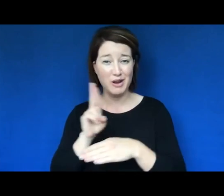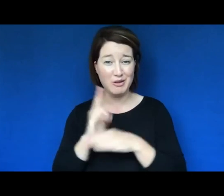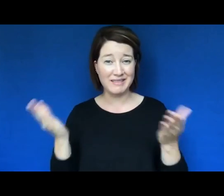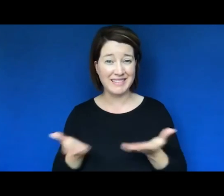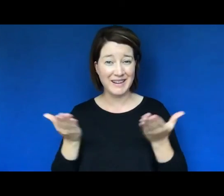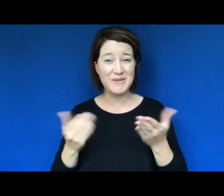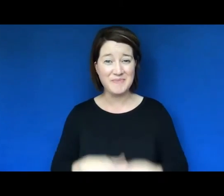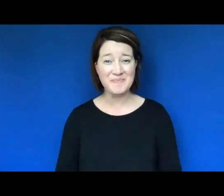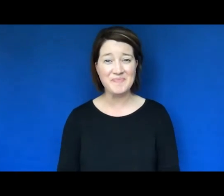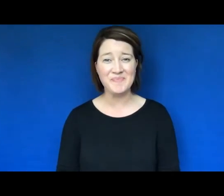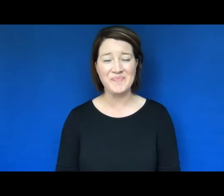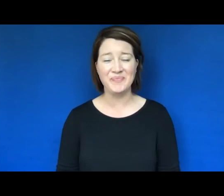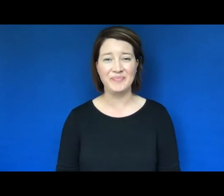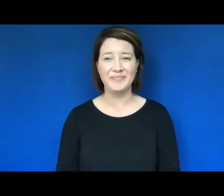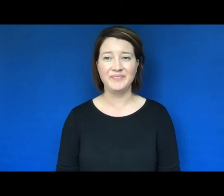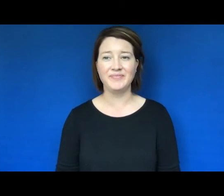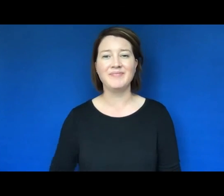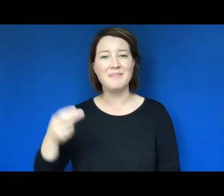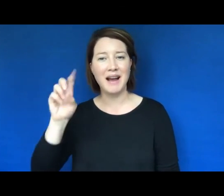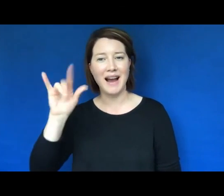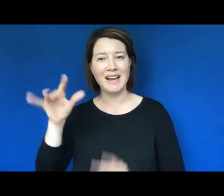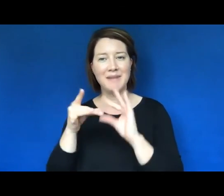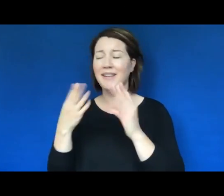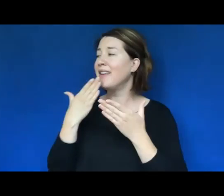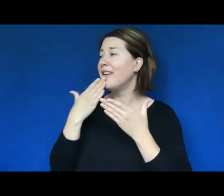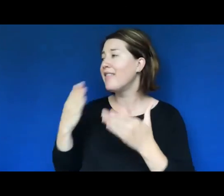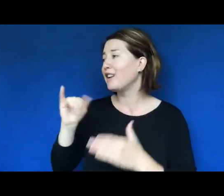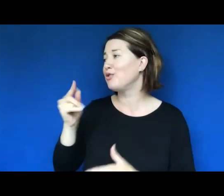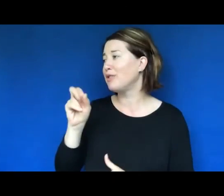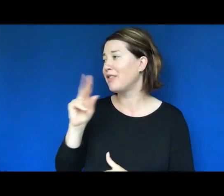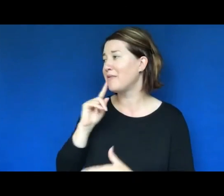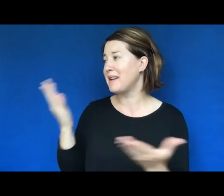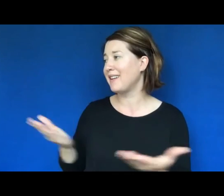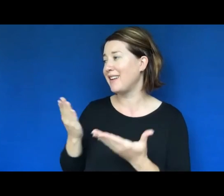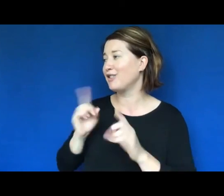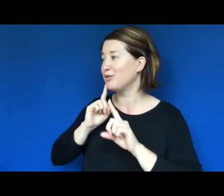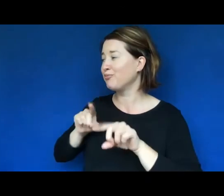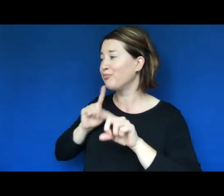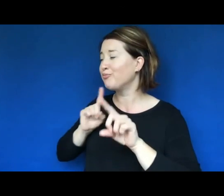Excellent. Thank you so much, Jennifer, for answering questions. And also for being available.